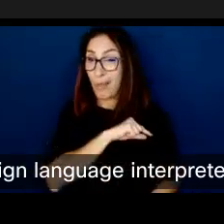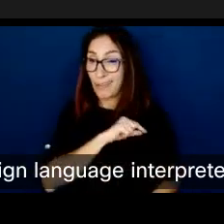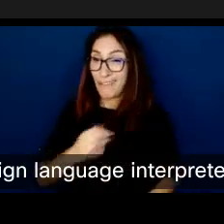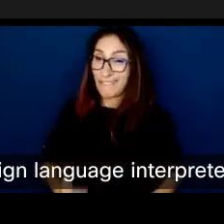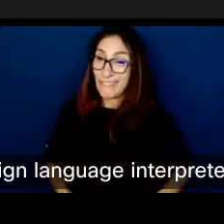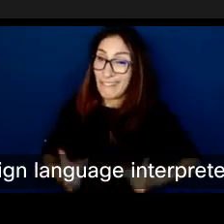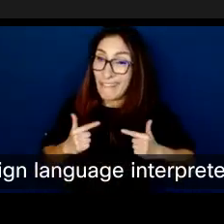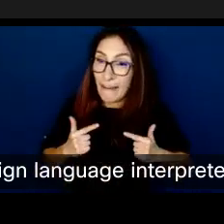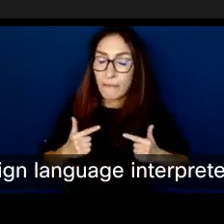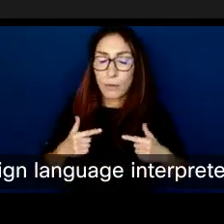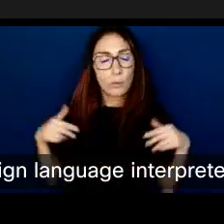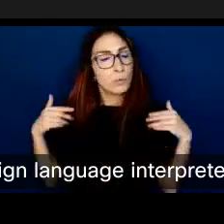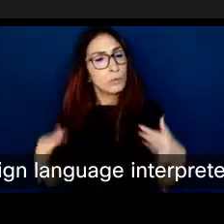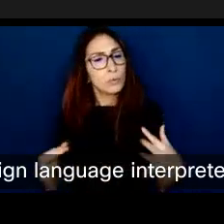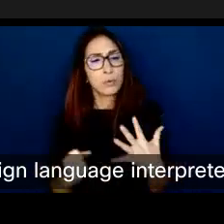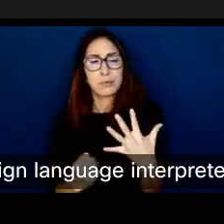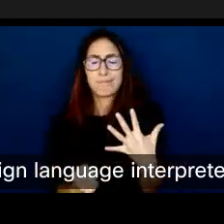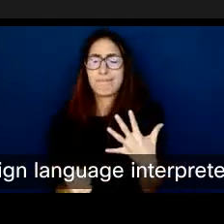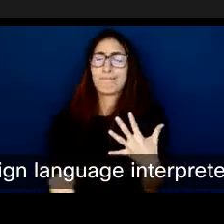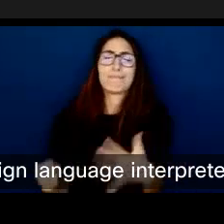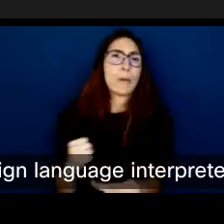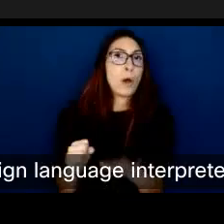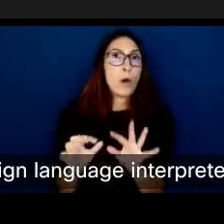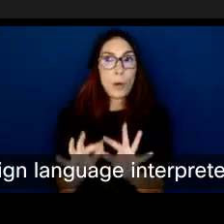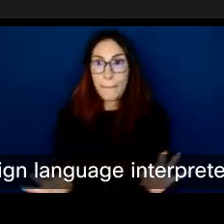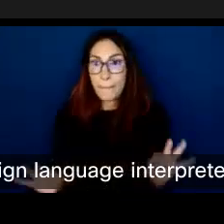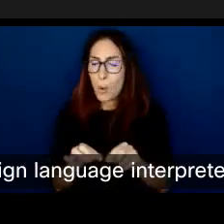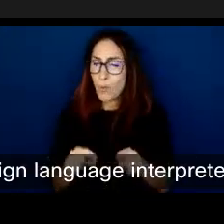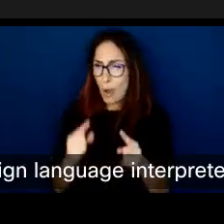thinking about working with people aging with HIV. That just